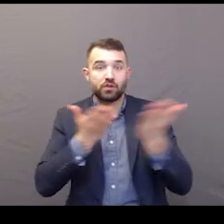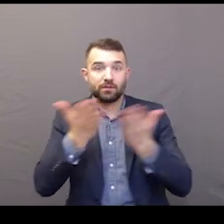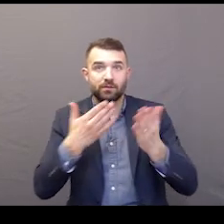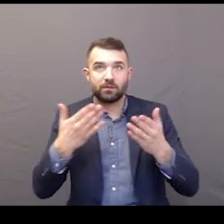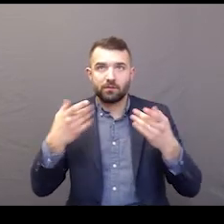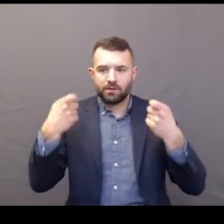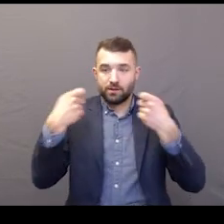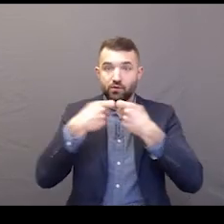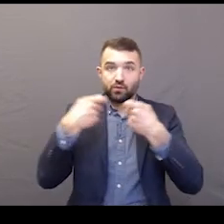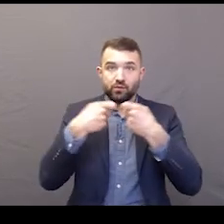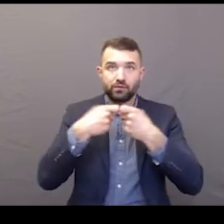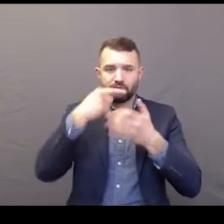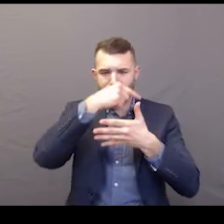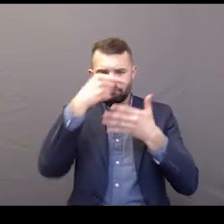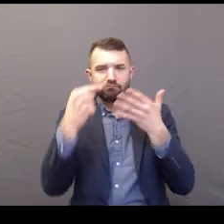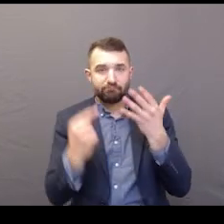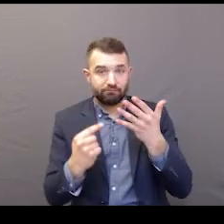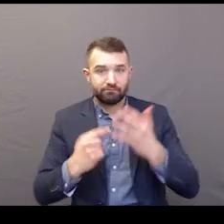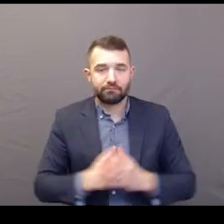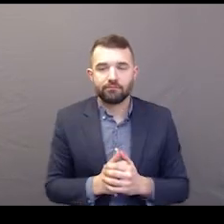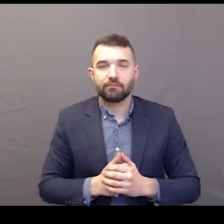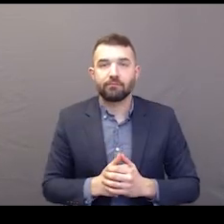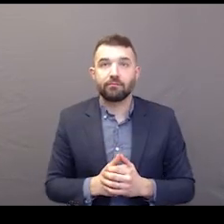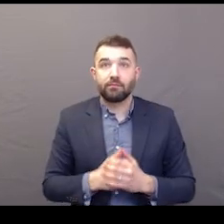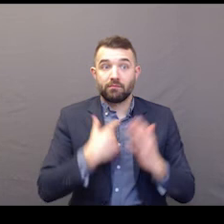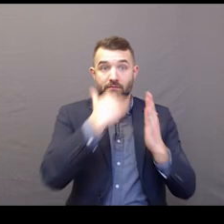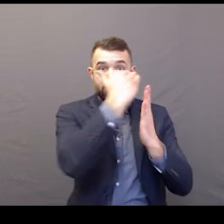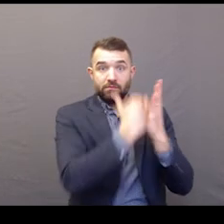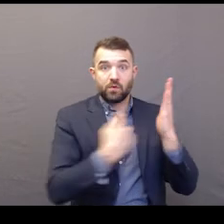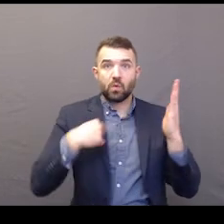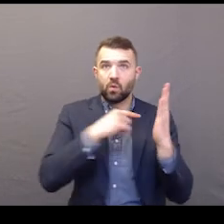Using the checklist, Sound Transit will make a determination of whether the project